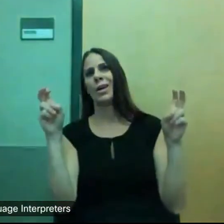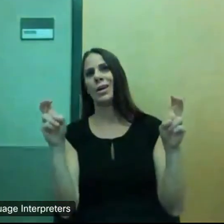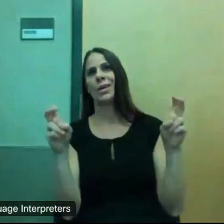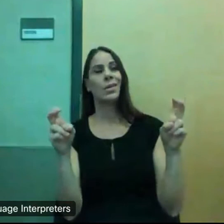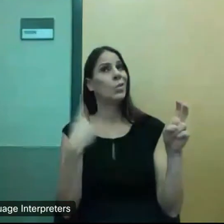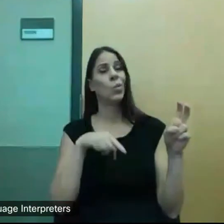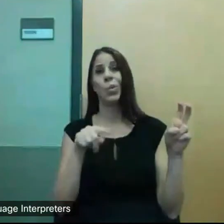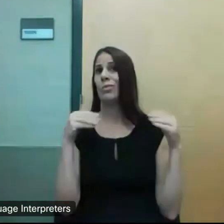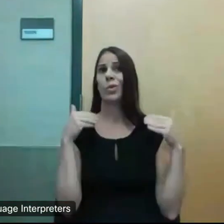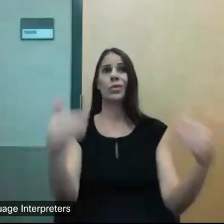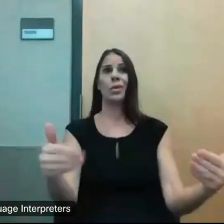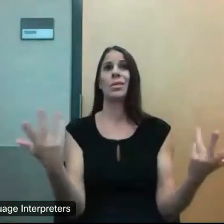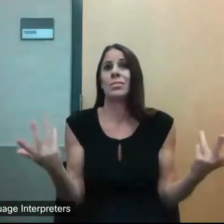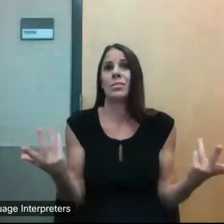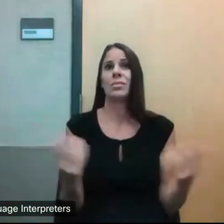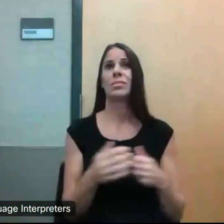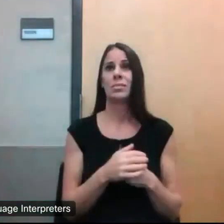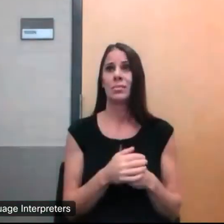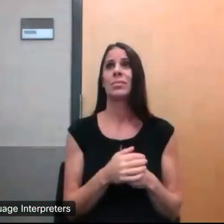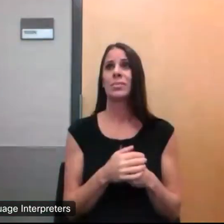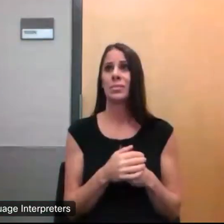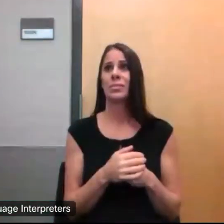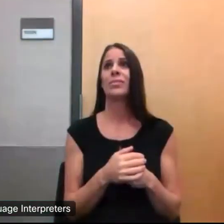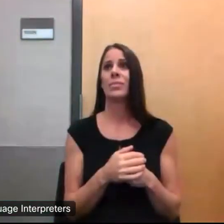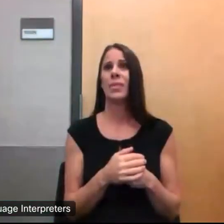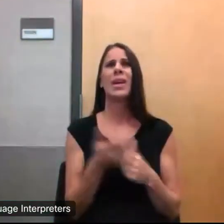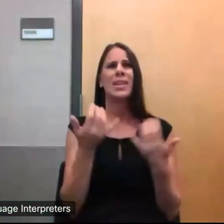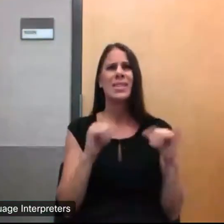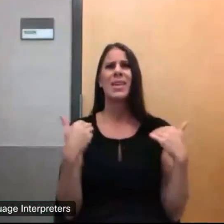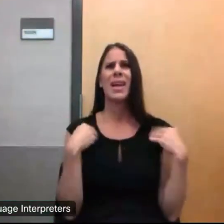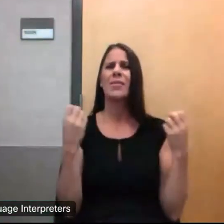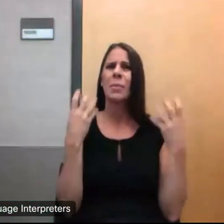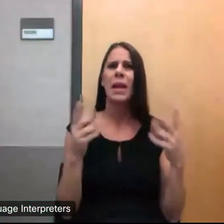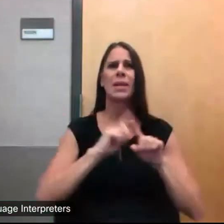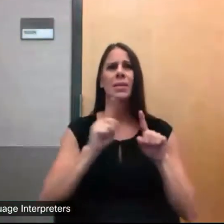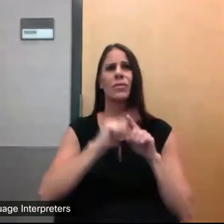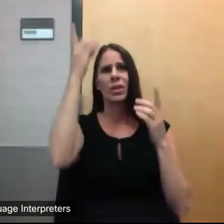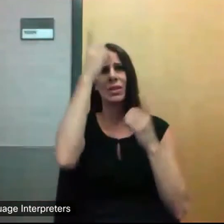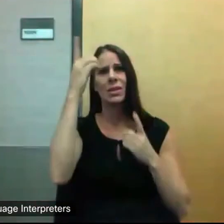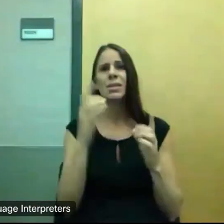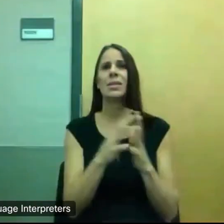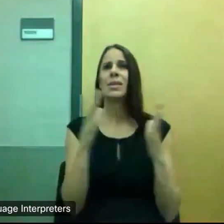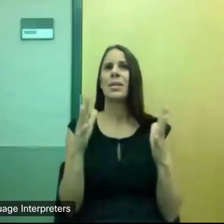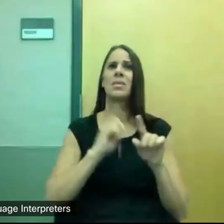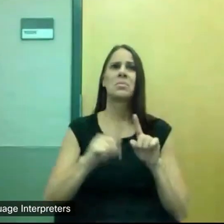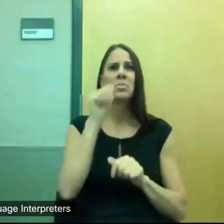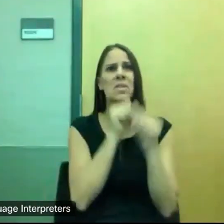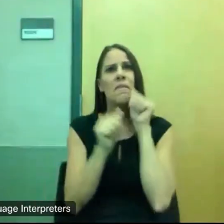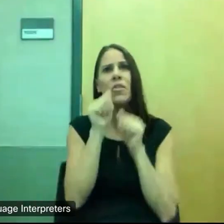move on, um, you know, there still is a lot of disease out there. There's a lot of suffering out there. There's a lot of health and equities out there.